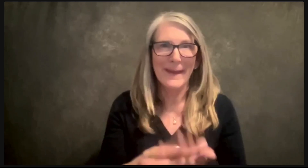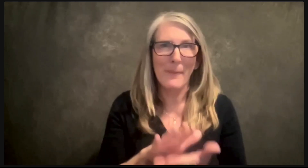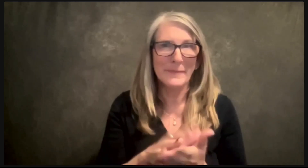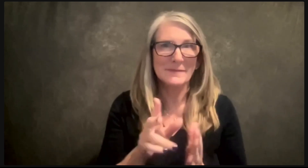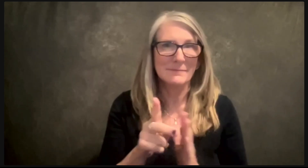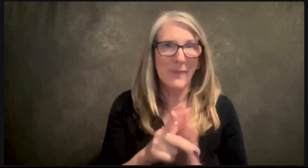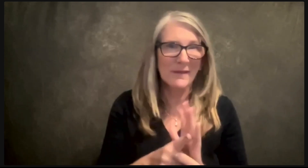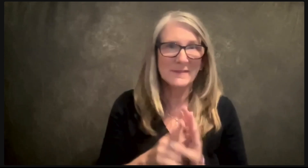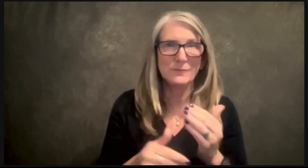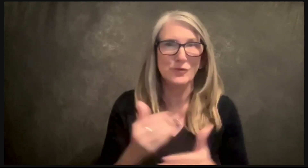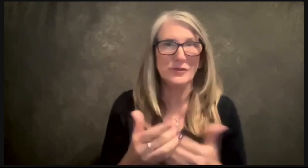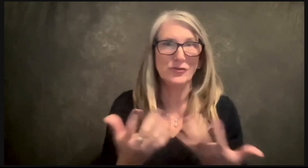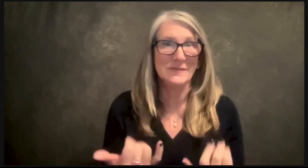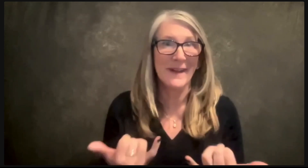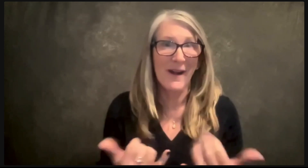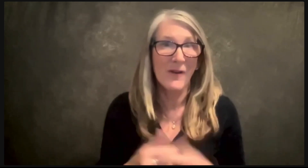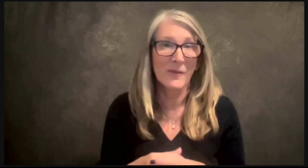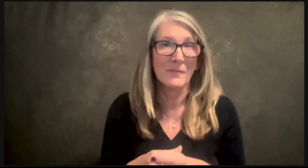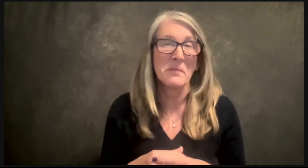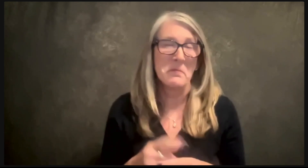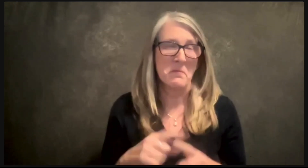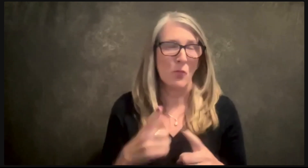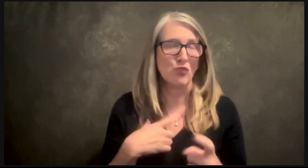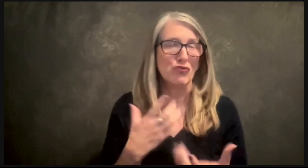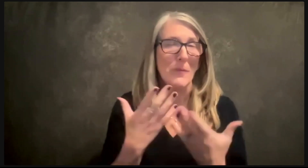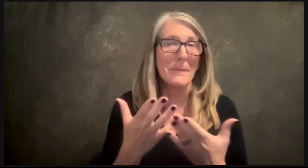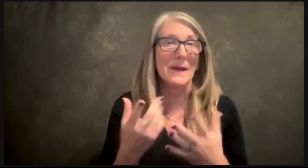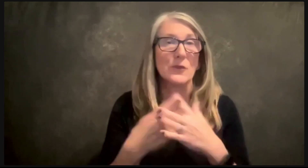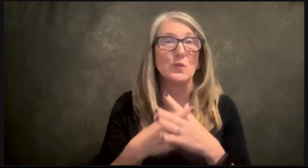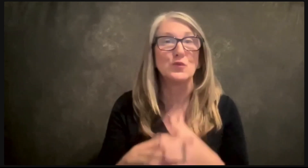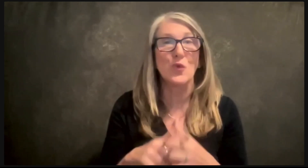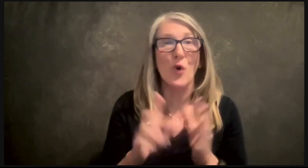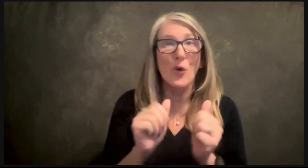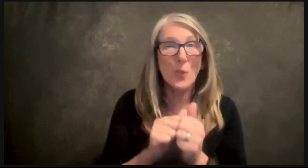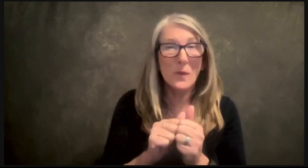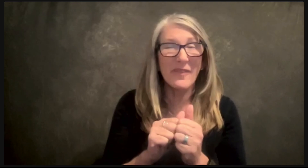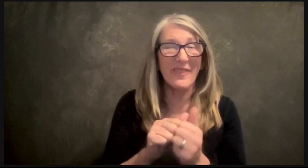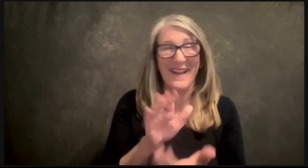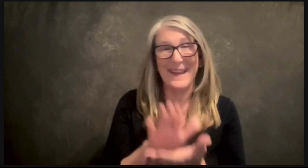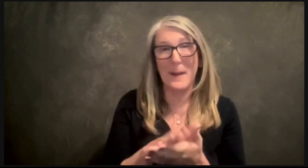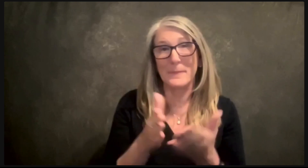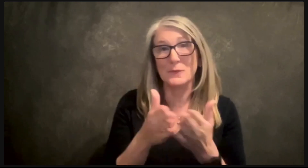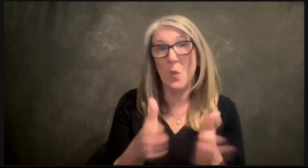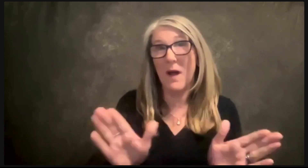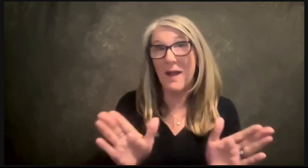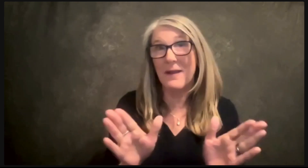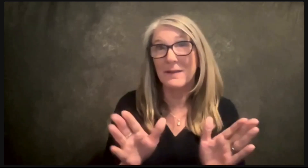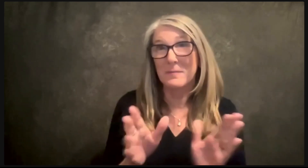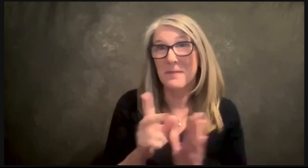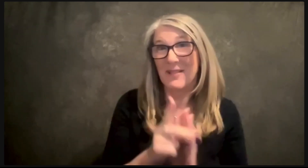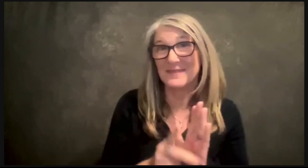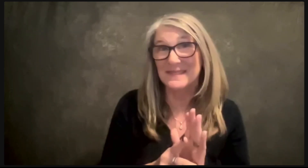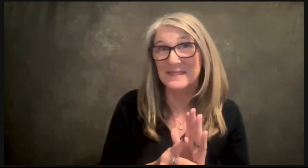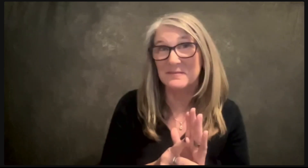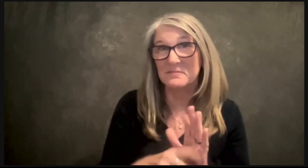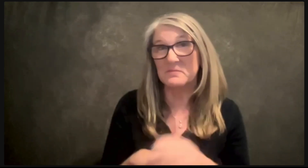Or maybe you currently don't have any type of campus policy related to captioned media.